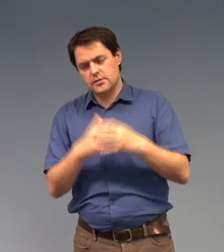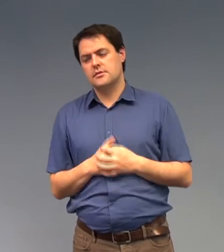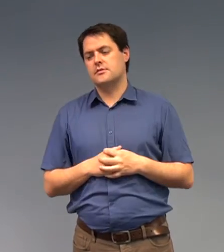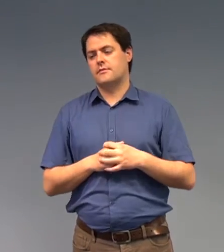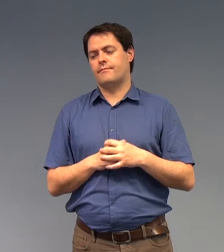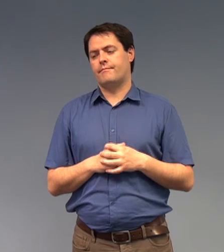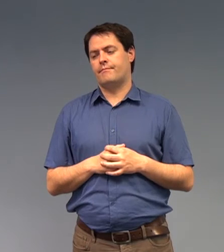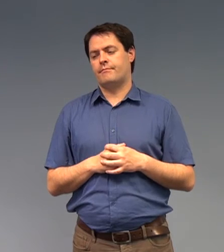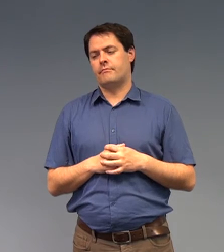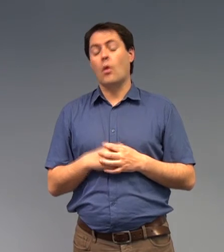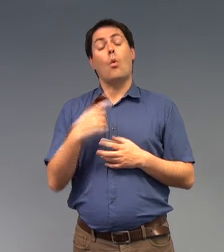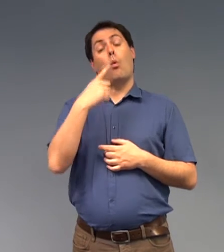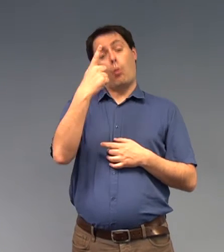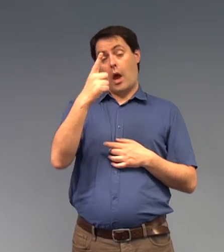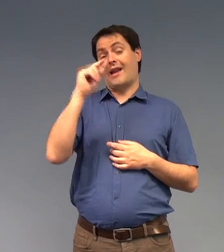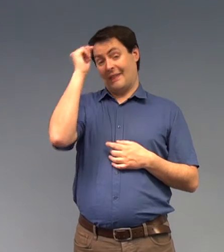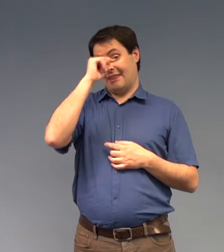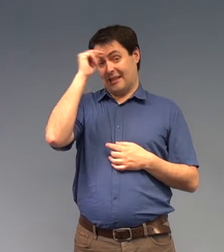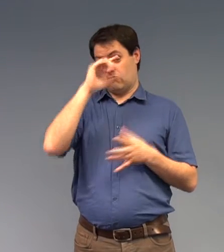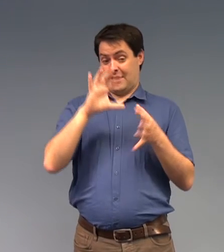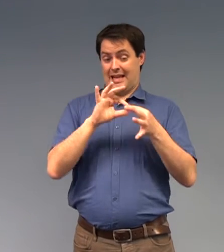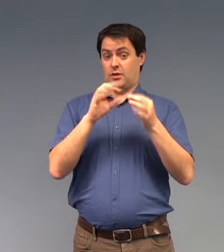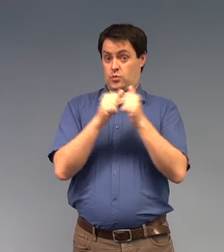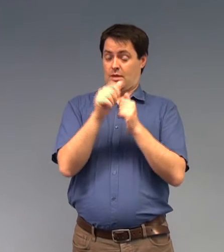and have experience of the diversity of their community,